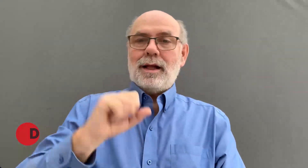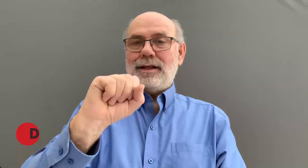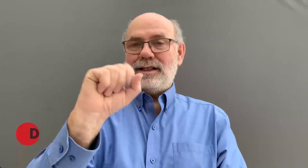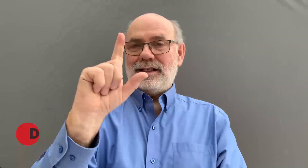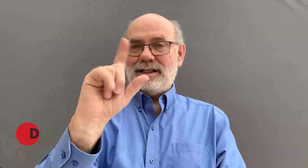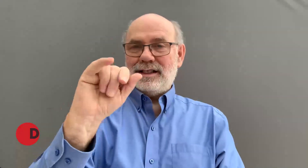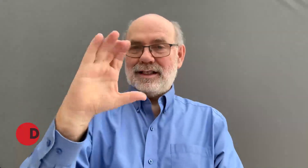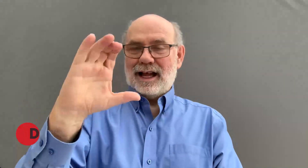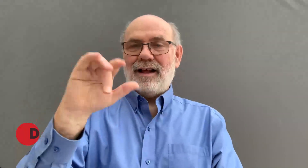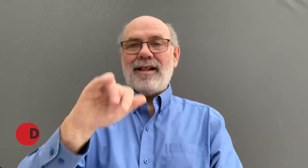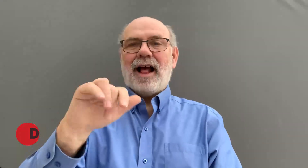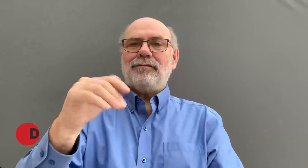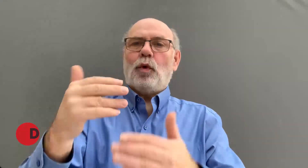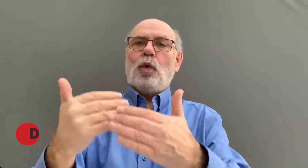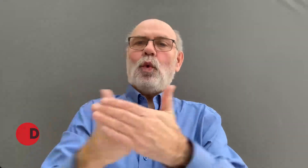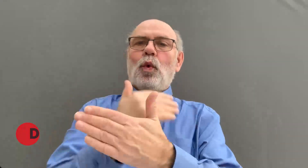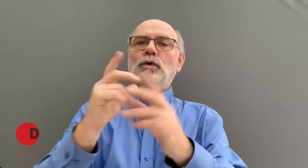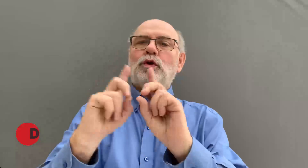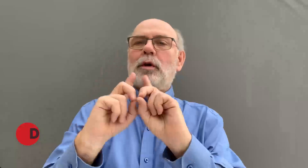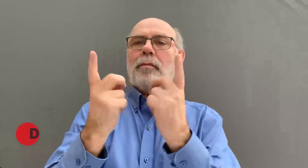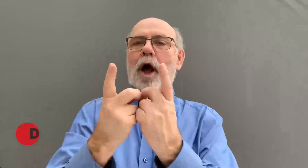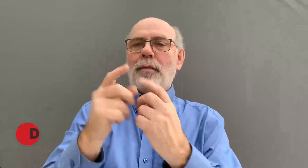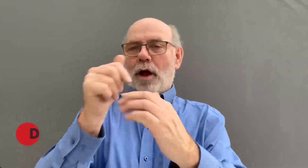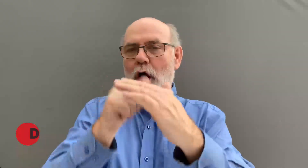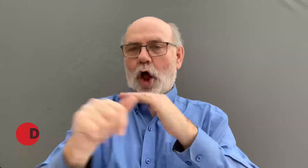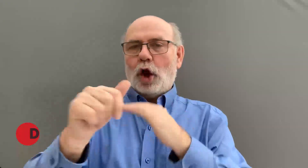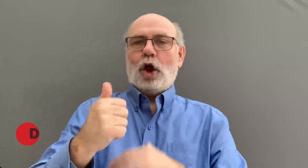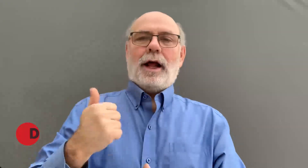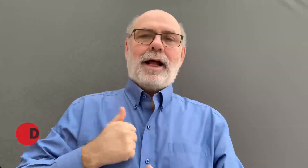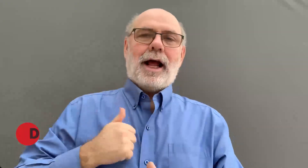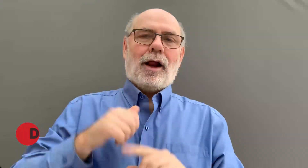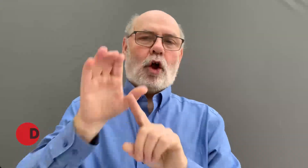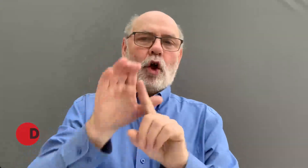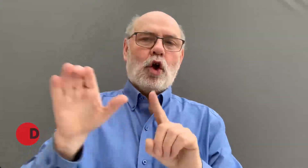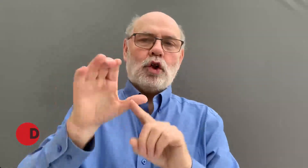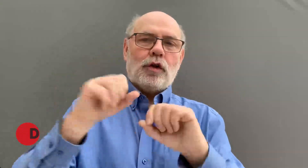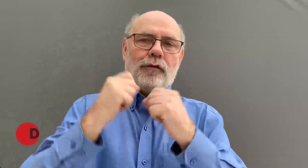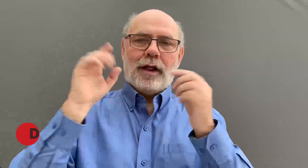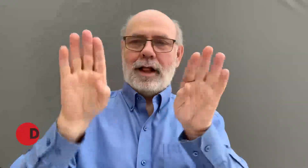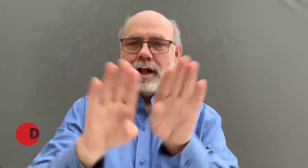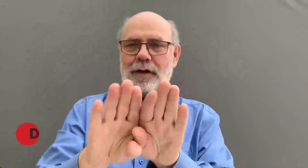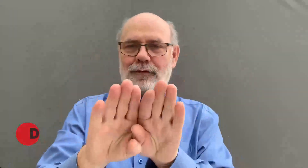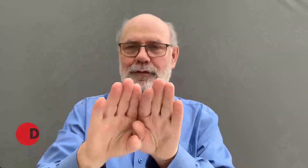SLIC as a new department under Canadian Cultural Society of the Deaf.